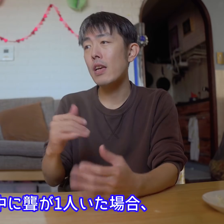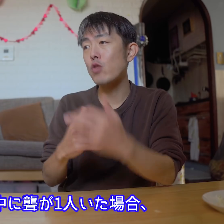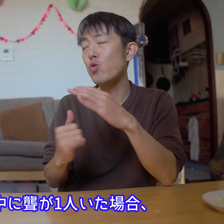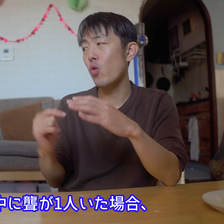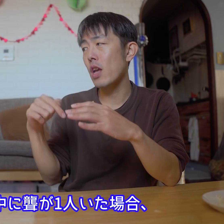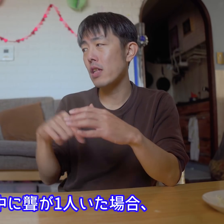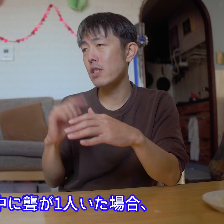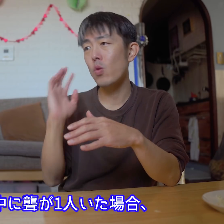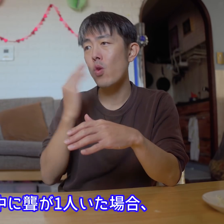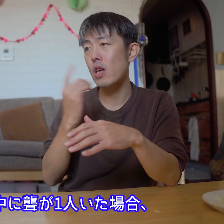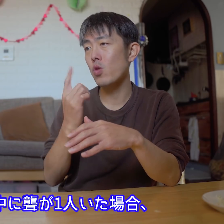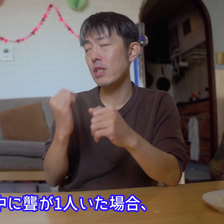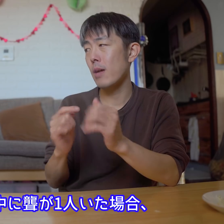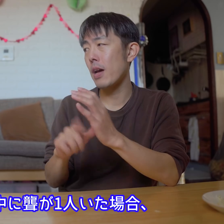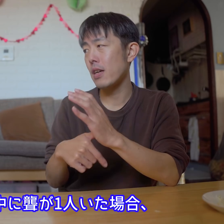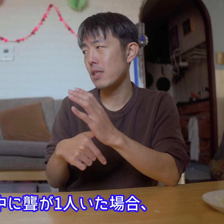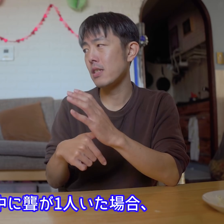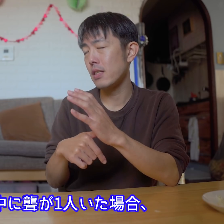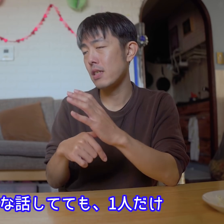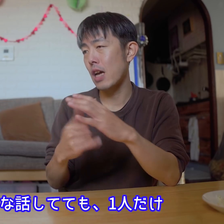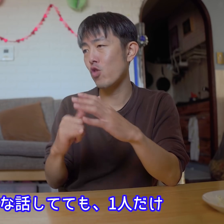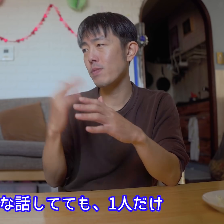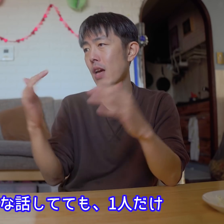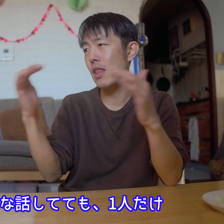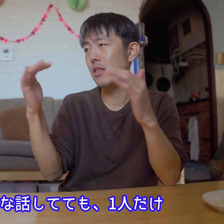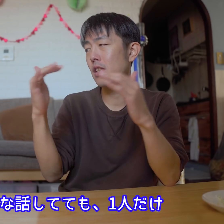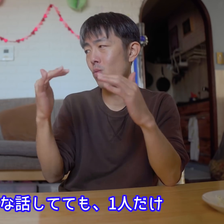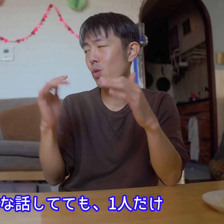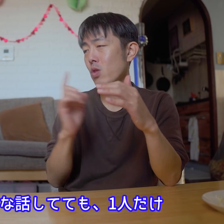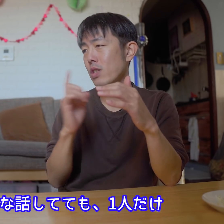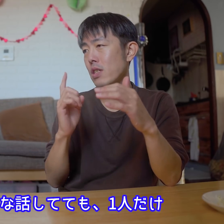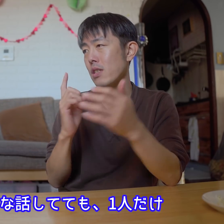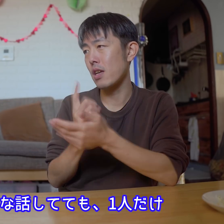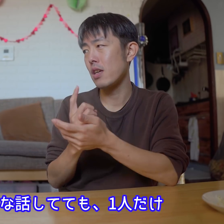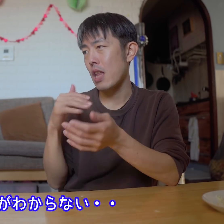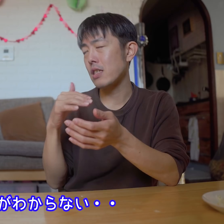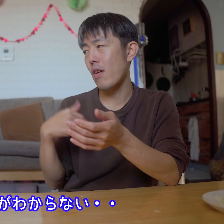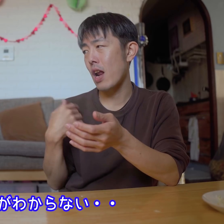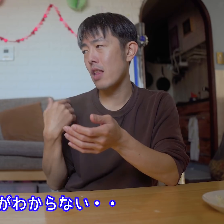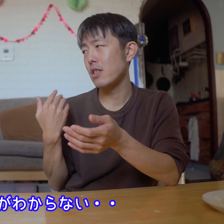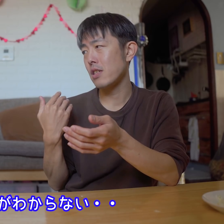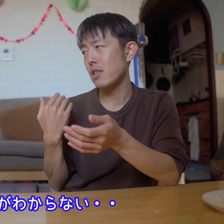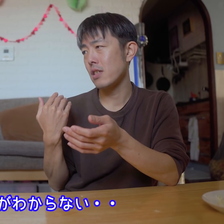(Dad)If there is one deaf person in the family, and the whole family is talking, but only one person can understand what they are talking...